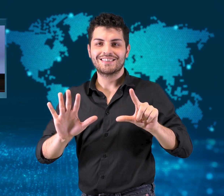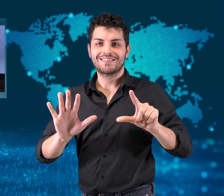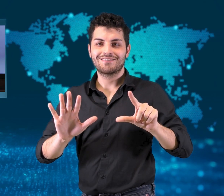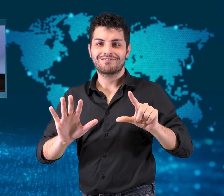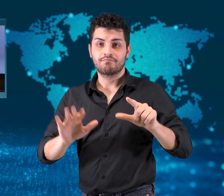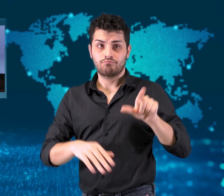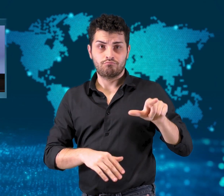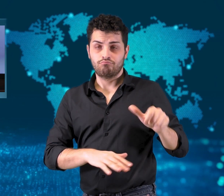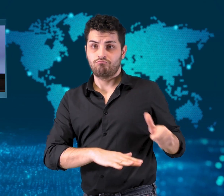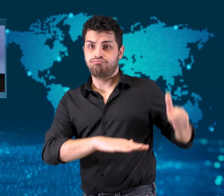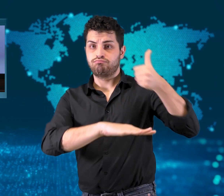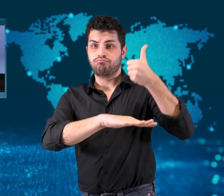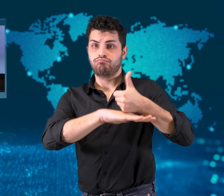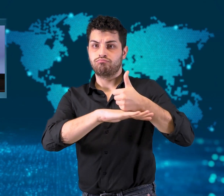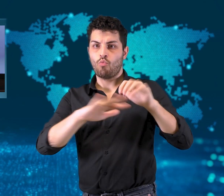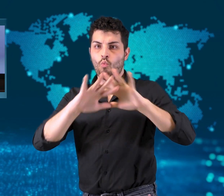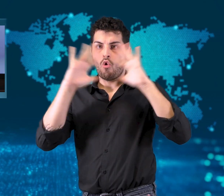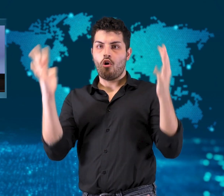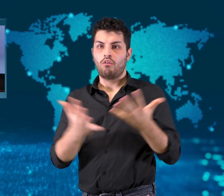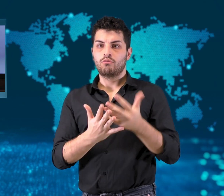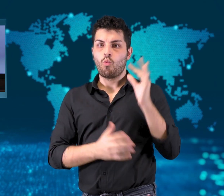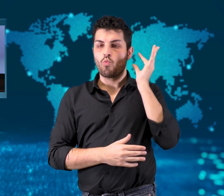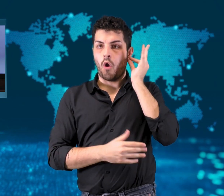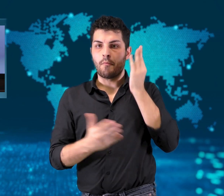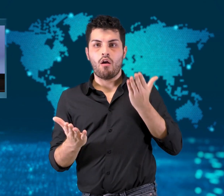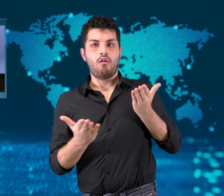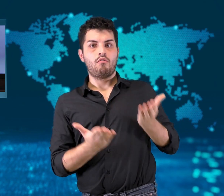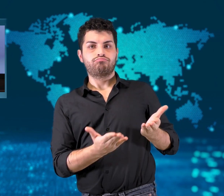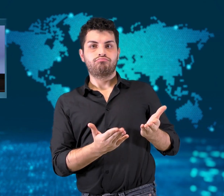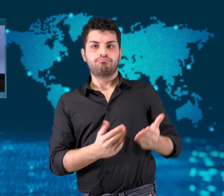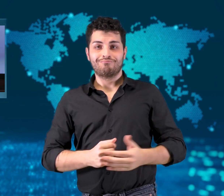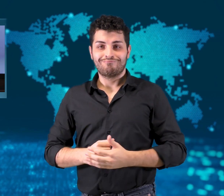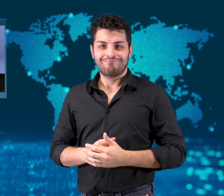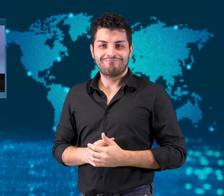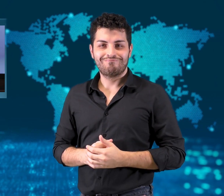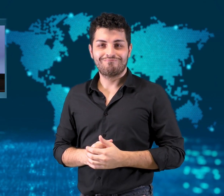at 37 years old.